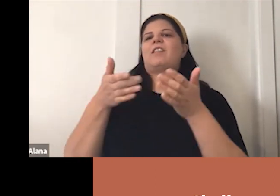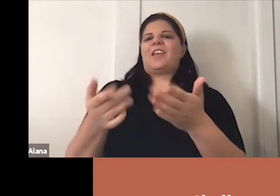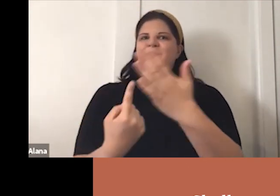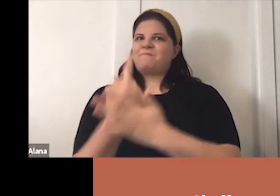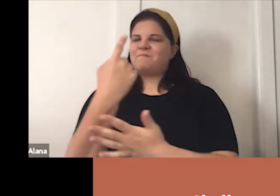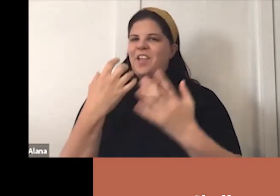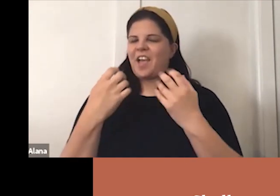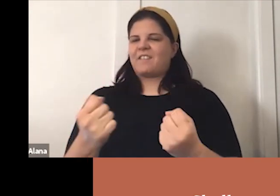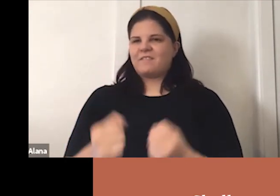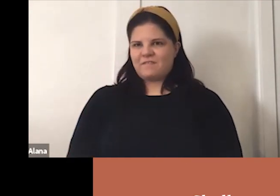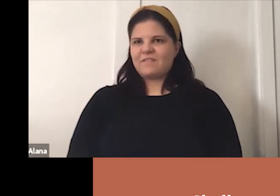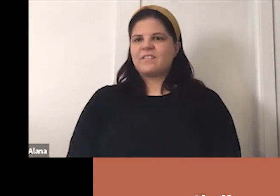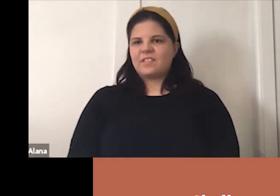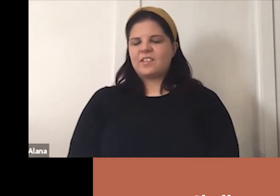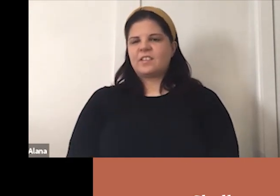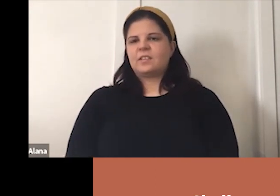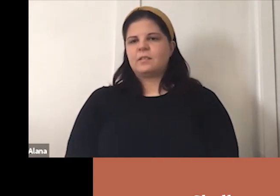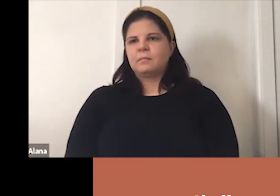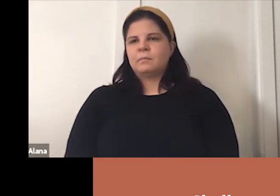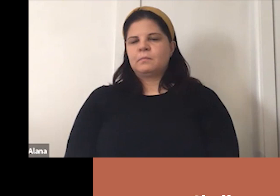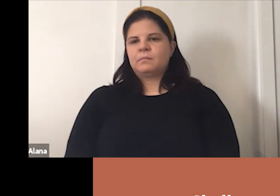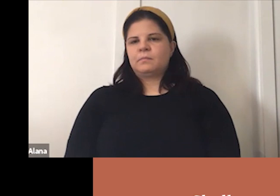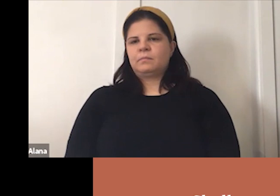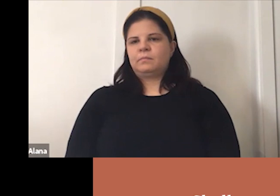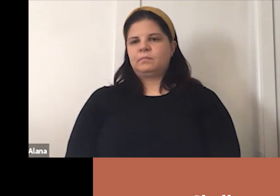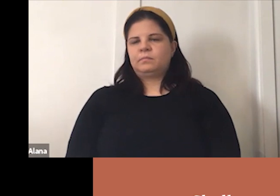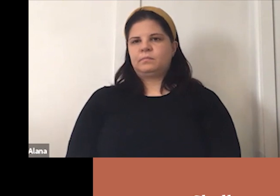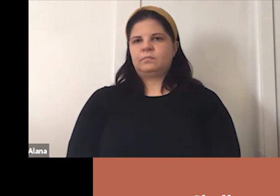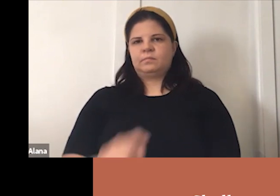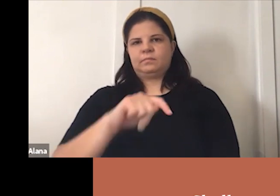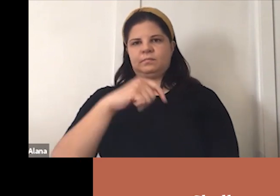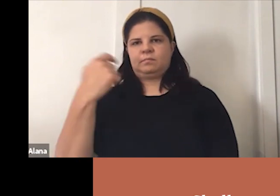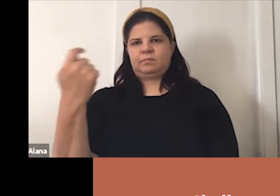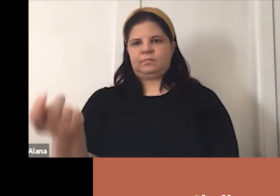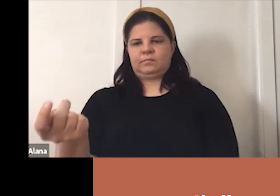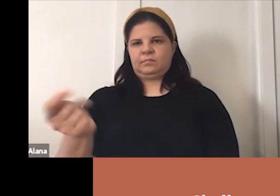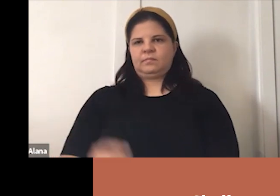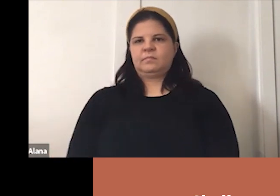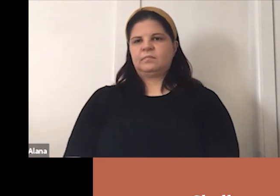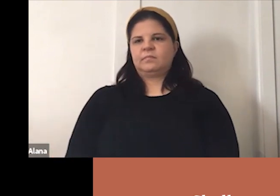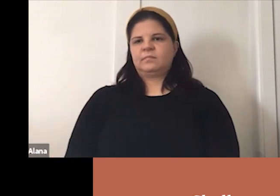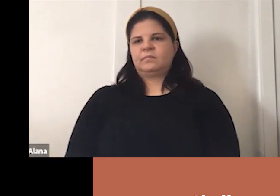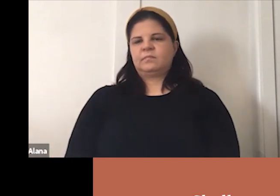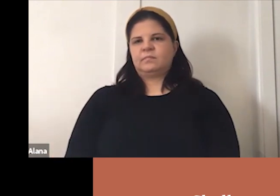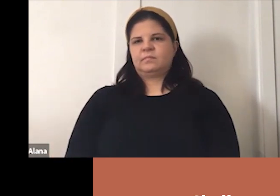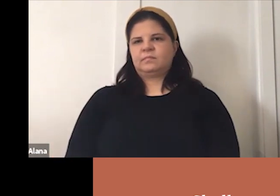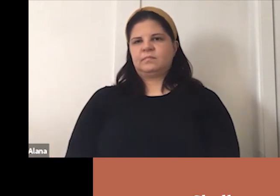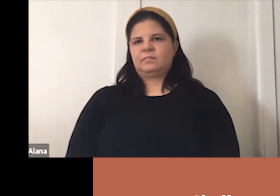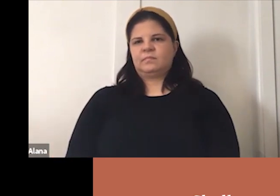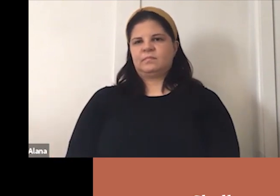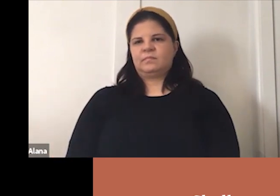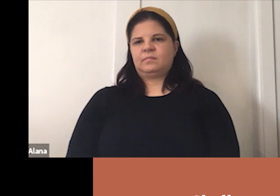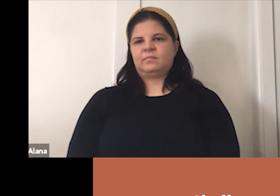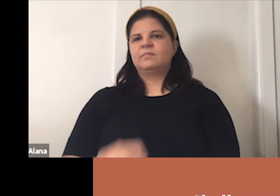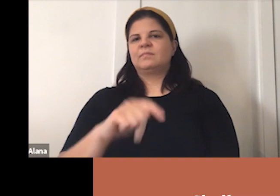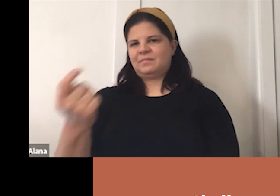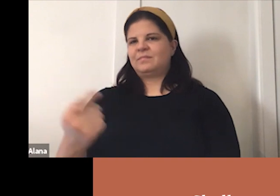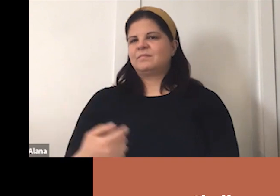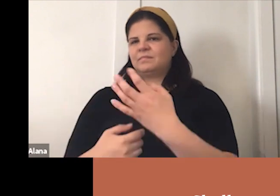So, basically, if we could go on to the next, I think - yeah.